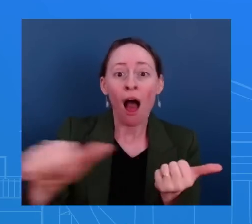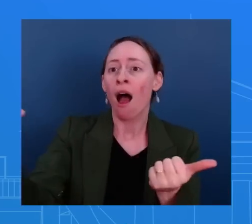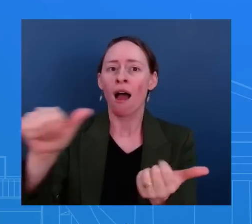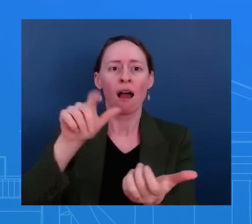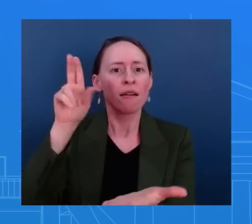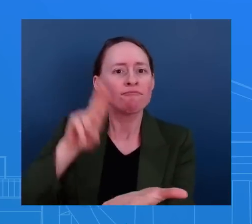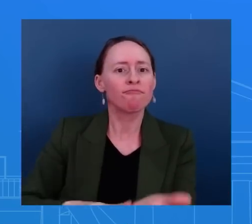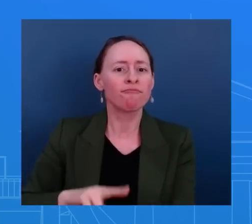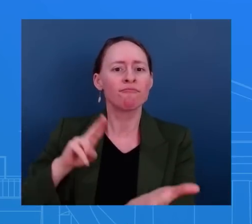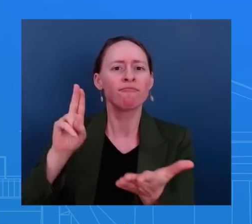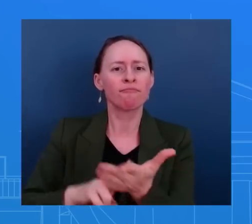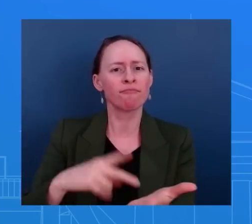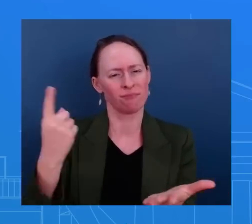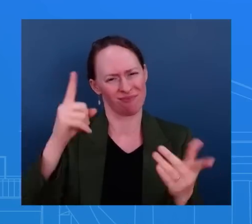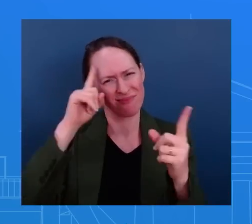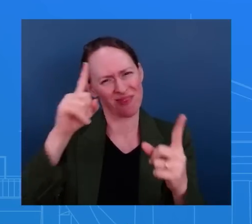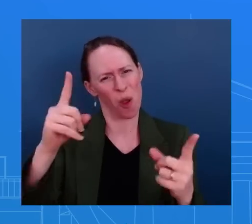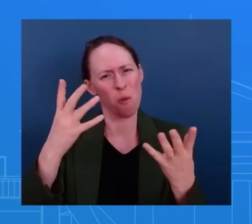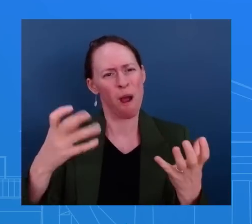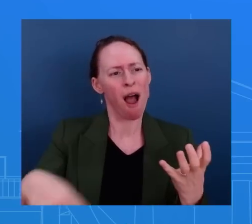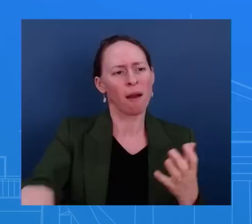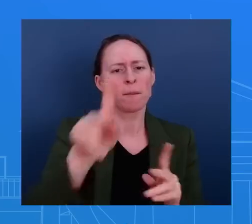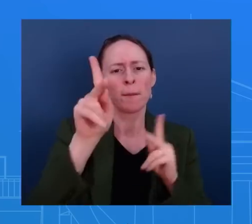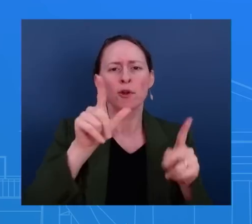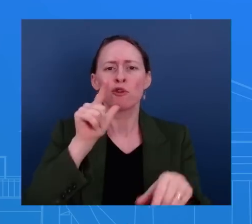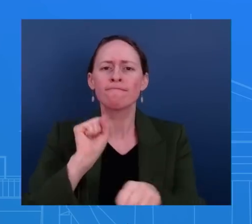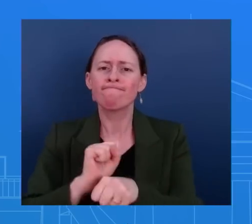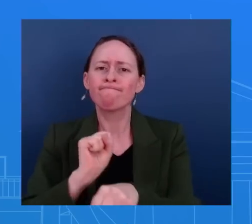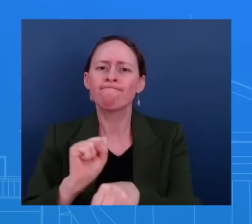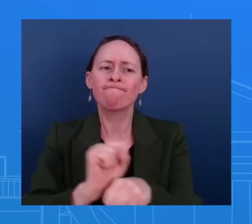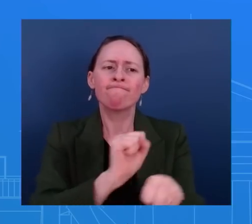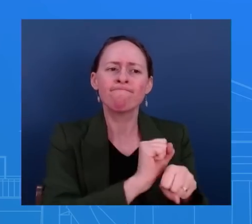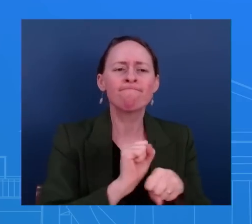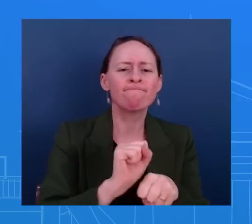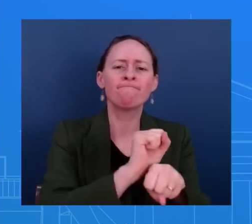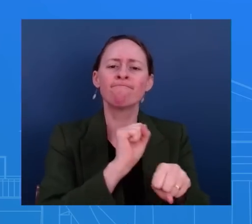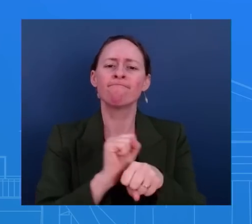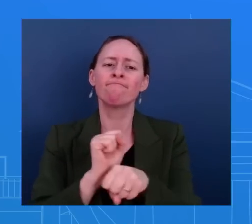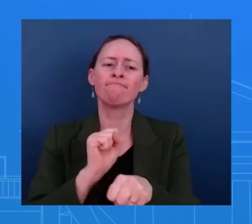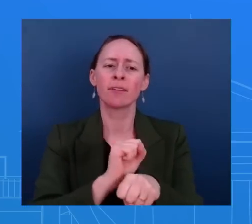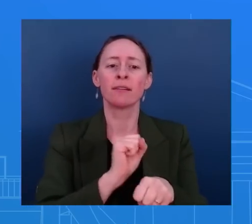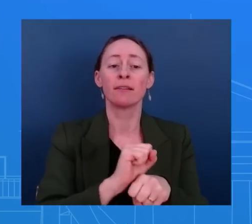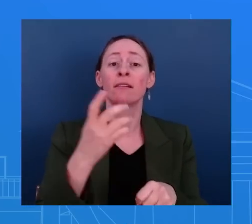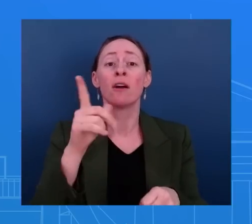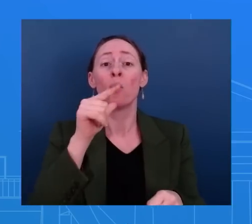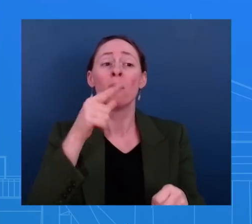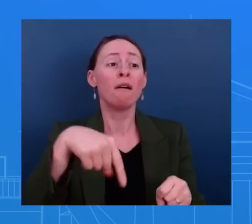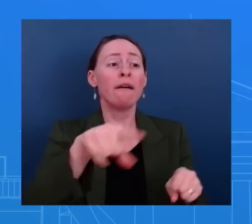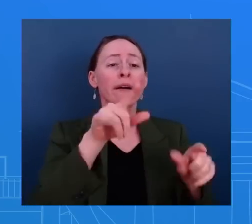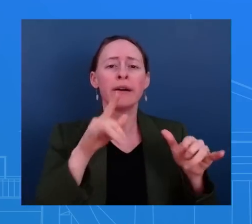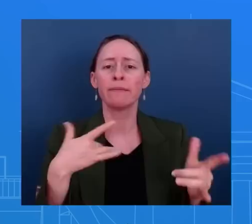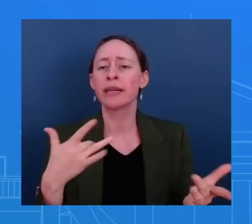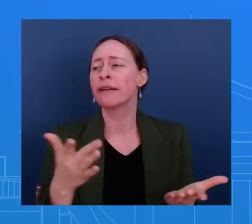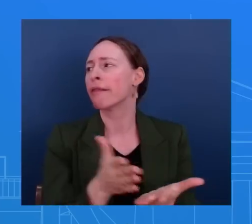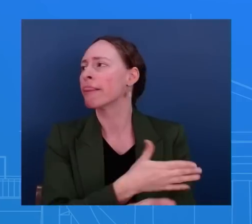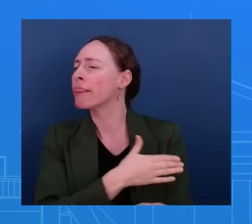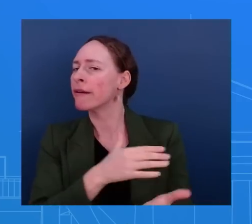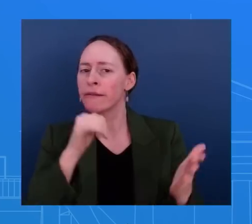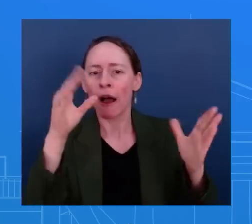just people in different communities that are normally, again, left behind -- if you think about tax cuts for workers and middle-class families instead of billionaires and big corporations